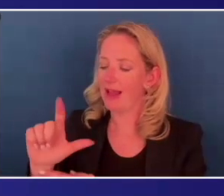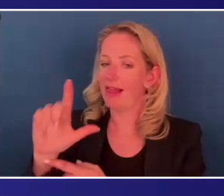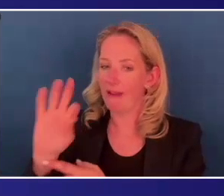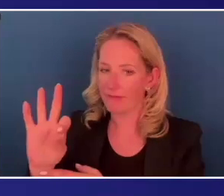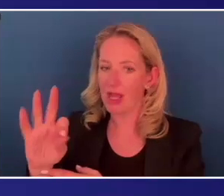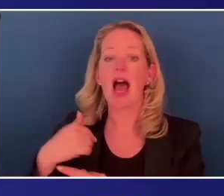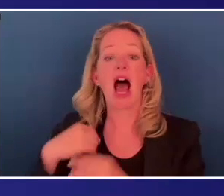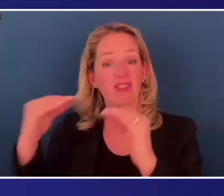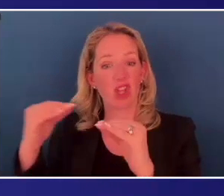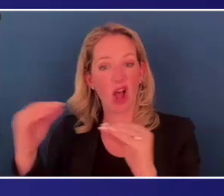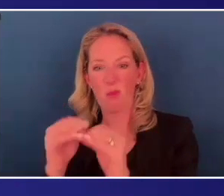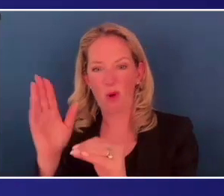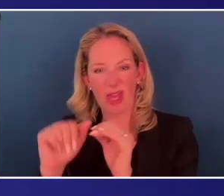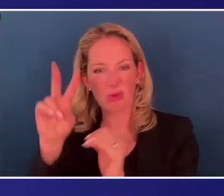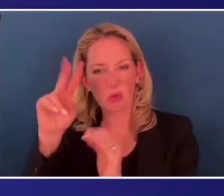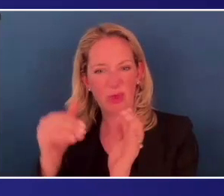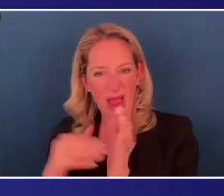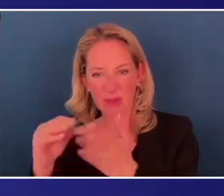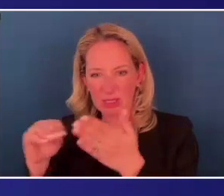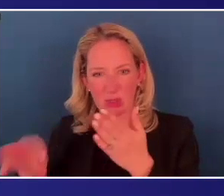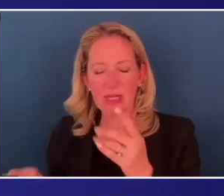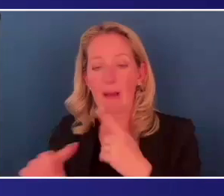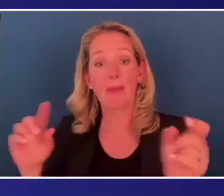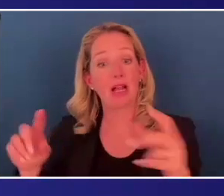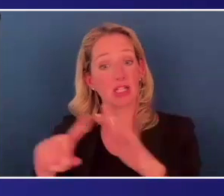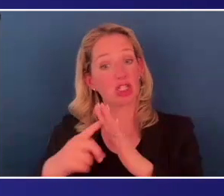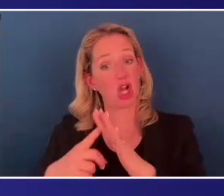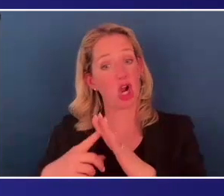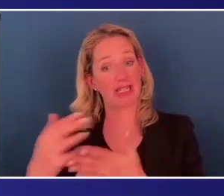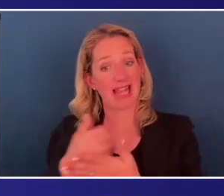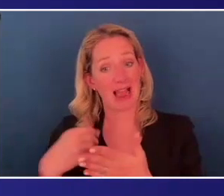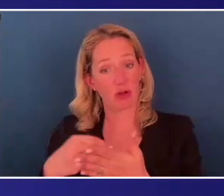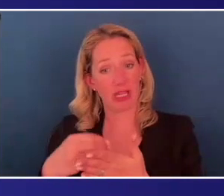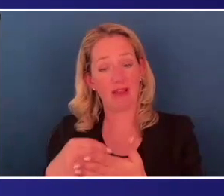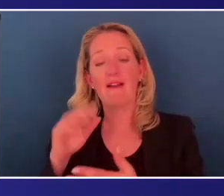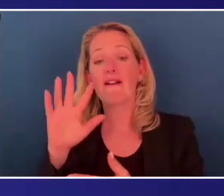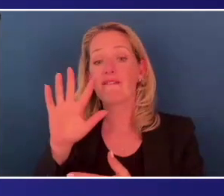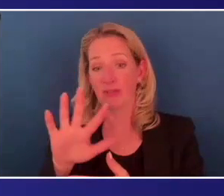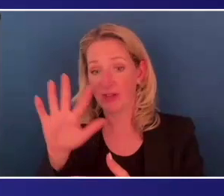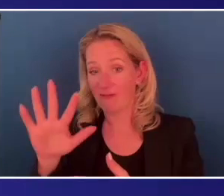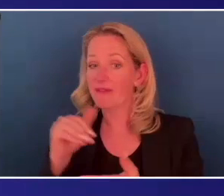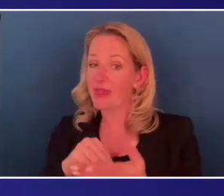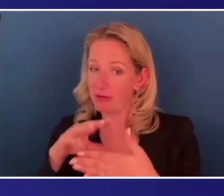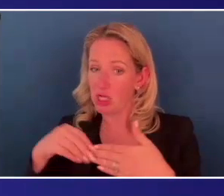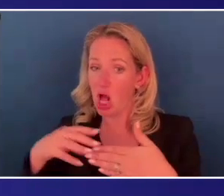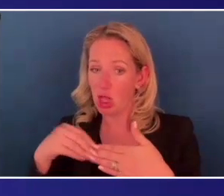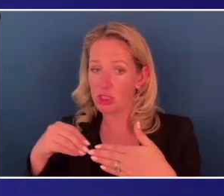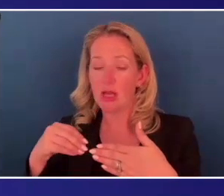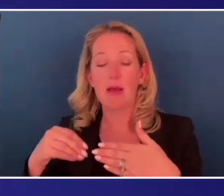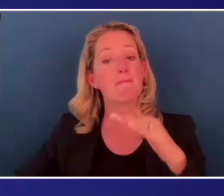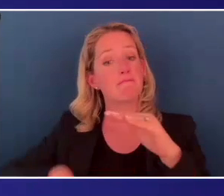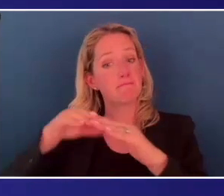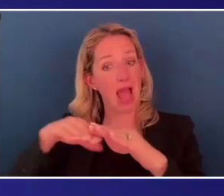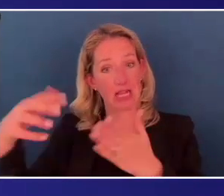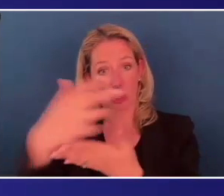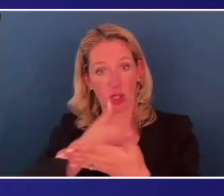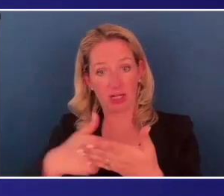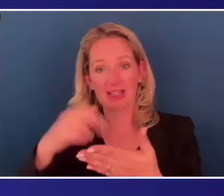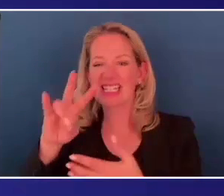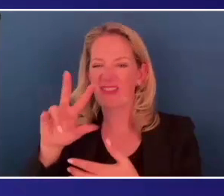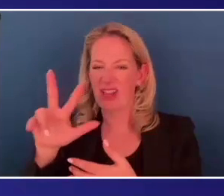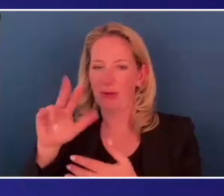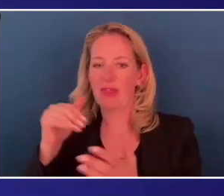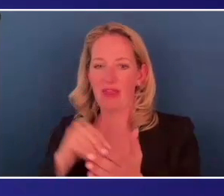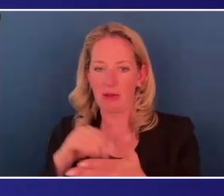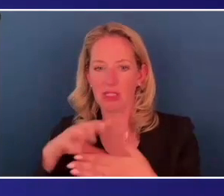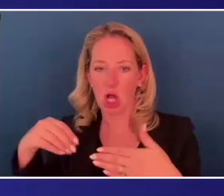And yet my starting salary is a full college professor was $55,000 and the highest I earned was $73,000.